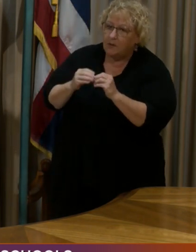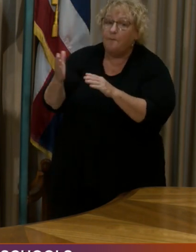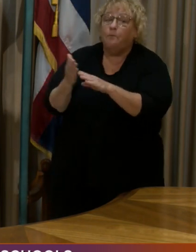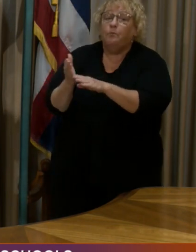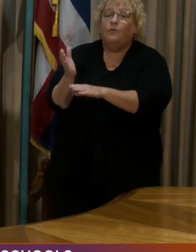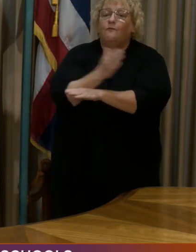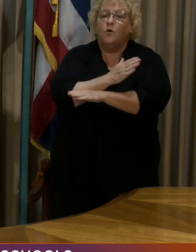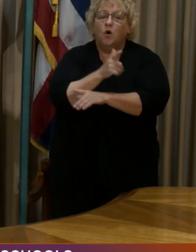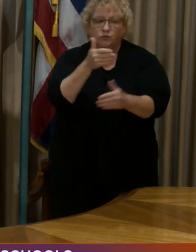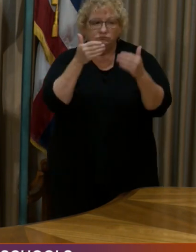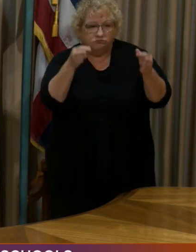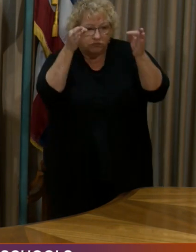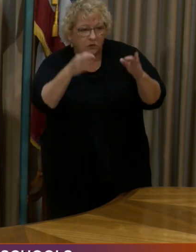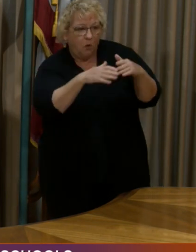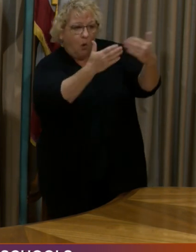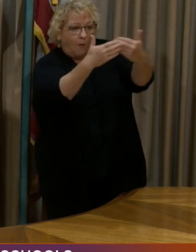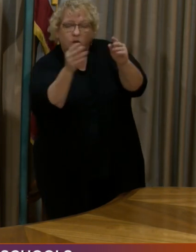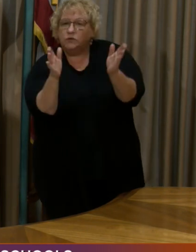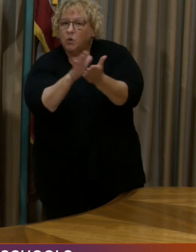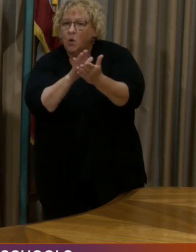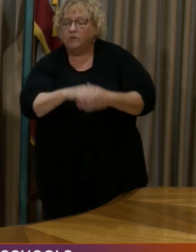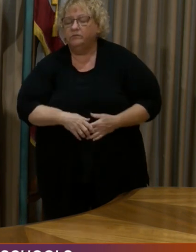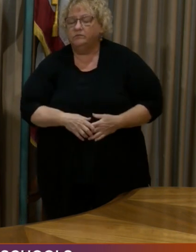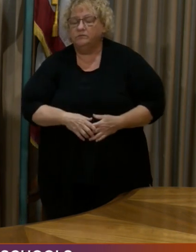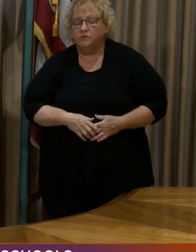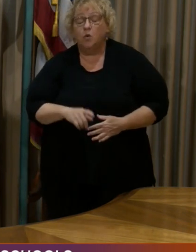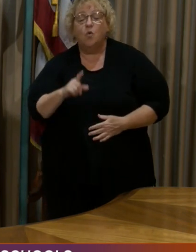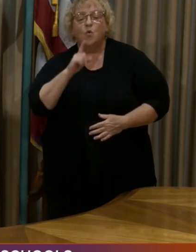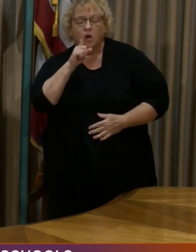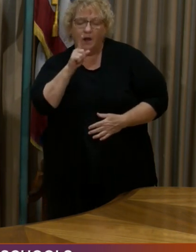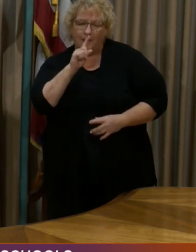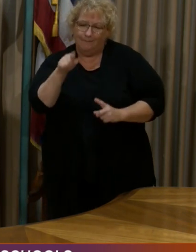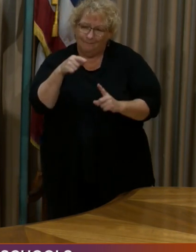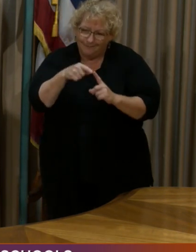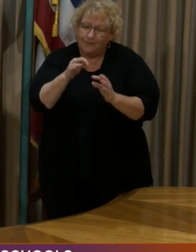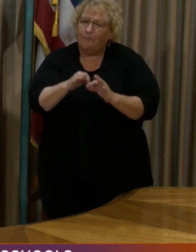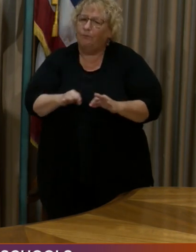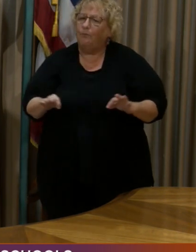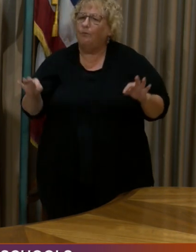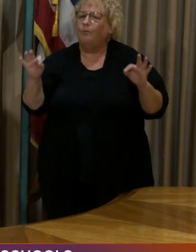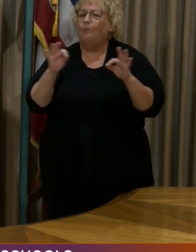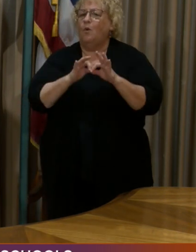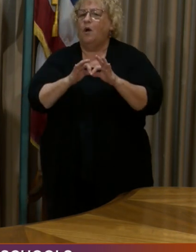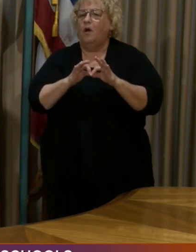WERE ARTICULATING. pCAN WE HAVE THOSE THRESHOLDS BEFORE FURTHER DECISIONS ARE